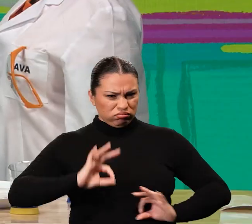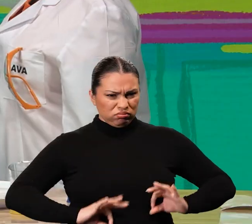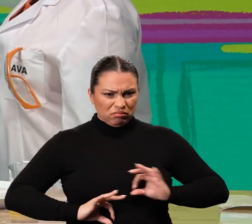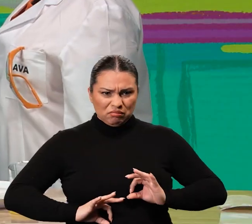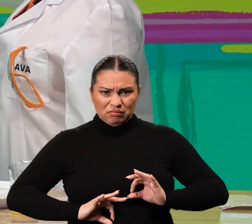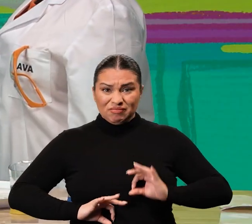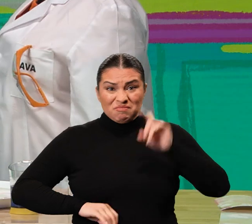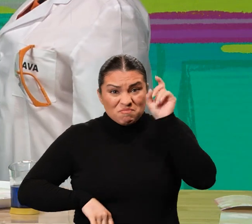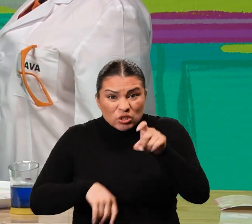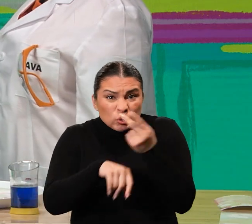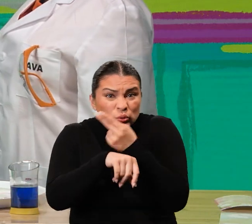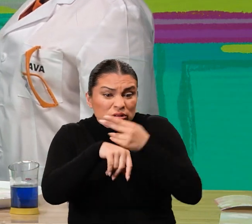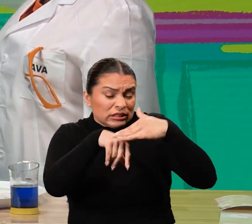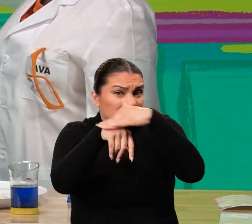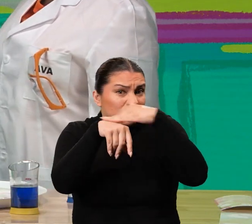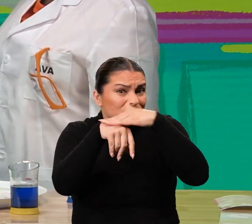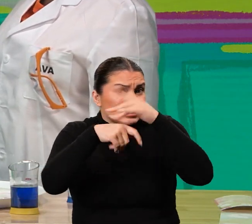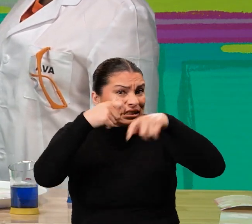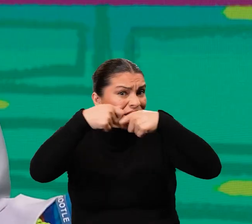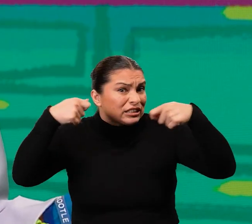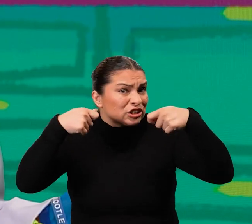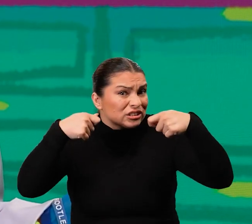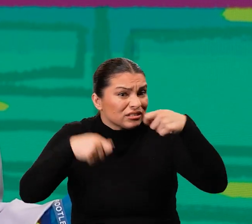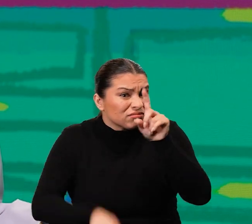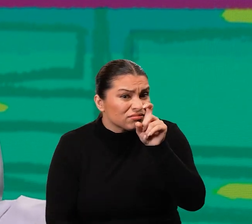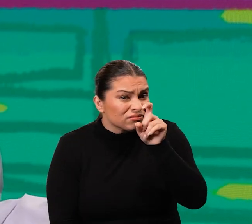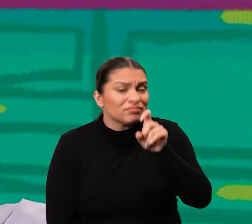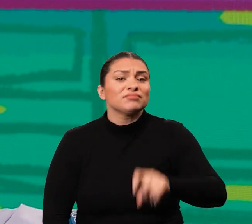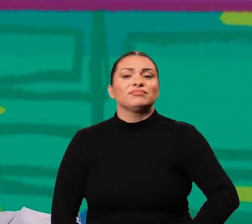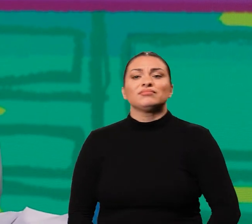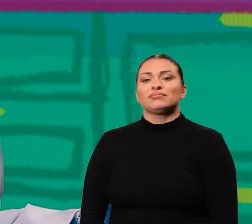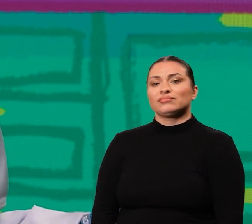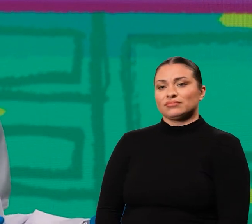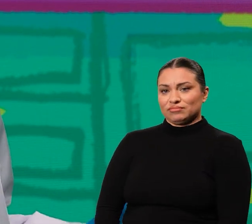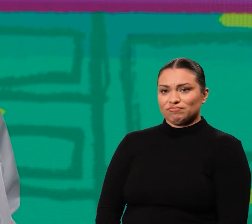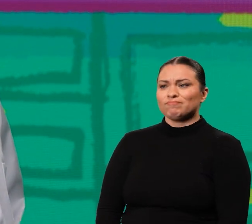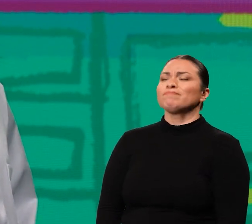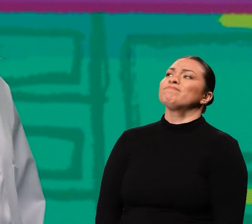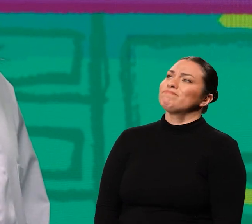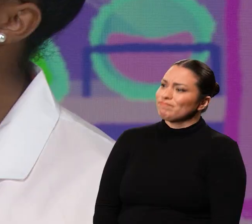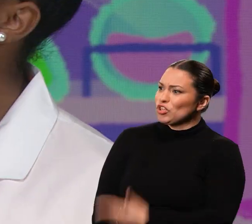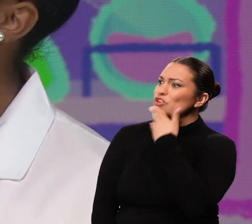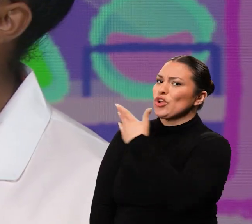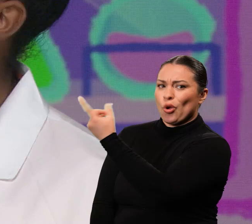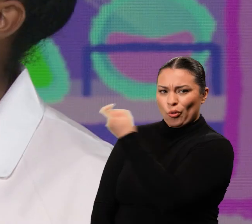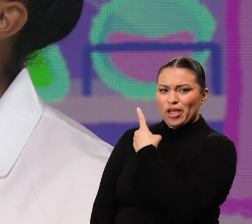That makes me wonder, is this how they put colors on clothes, too? Do people who dye our clothes use surface tension?